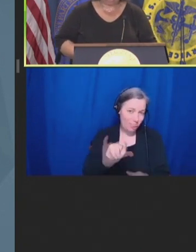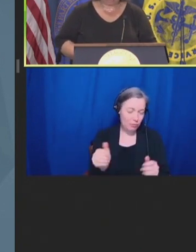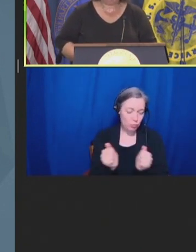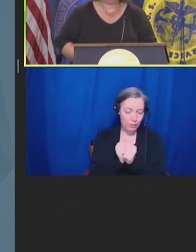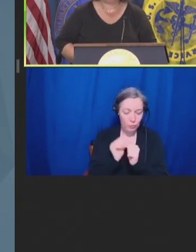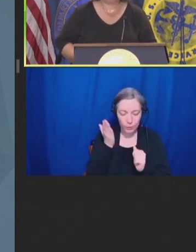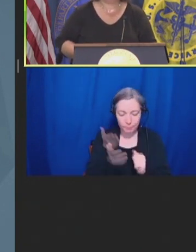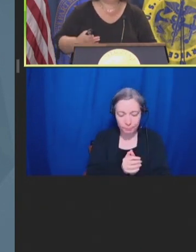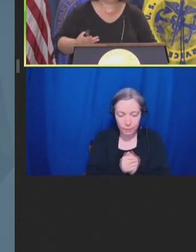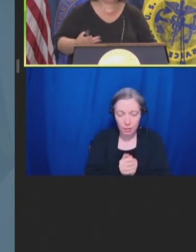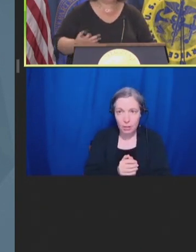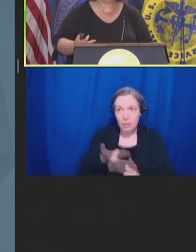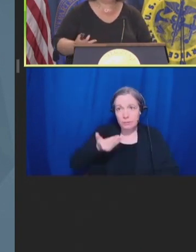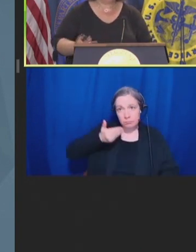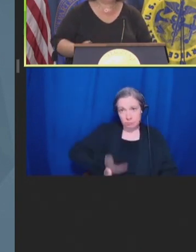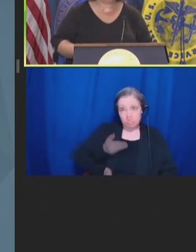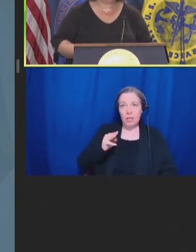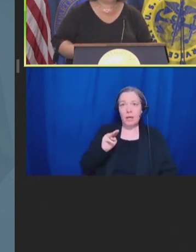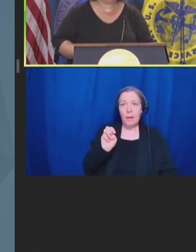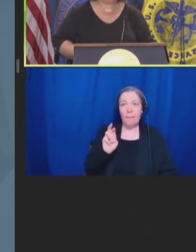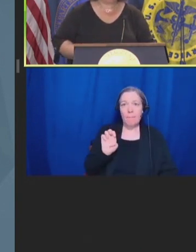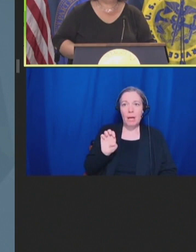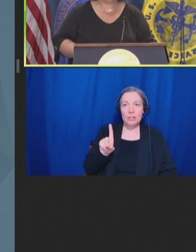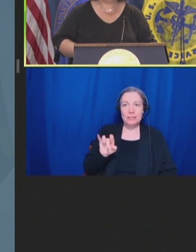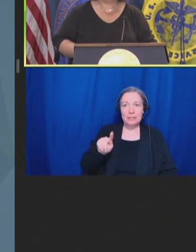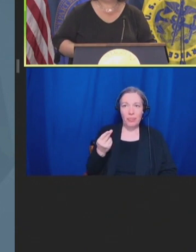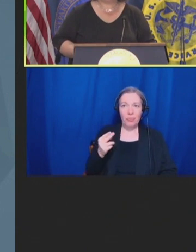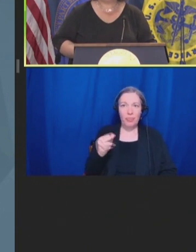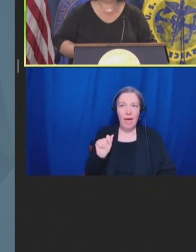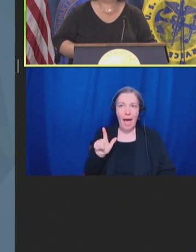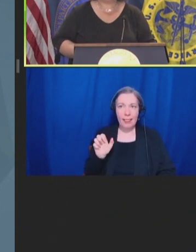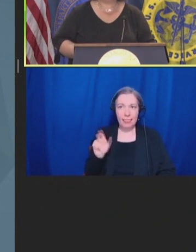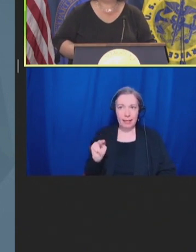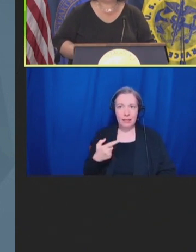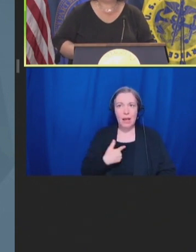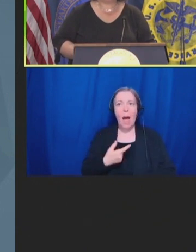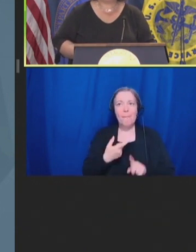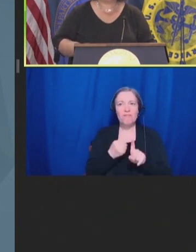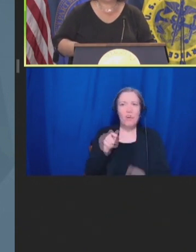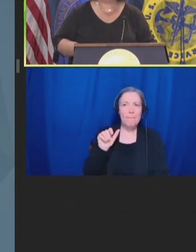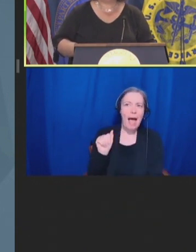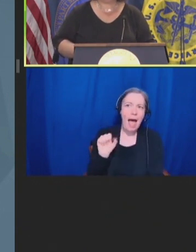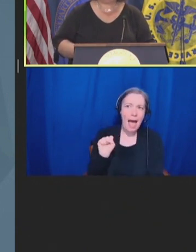So, my name is Meredith Allen. I'm from ASTHO, and I'm going to -- looking forward to sharing with you a little bit about the state perspective